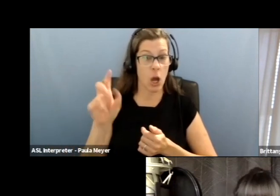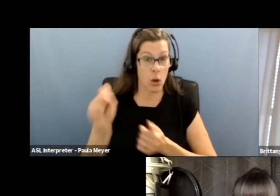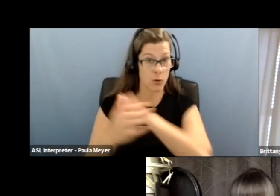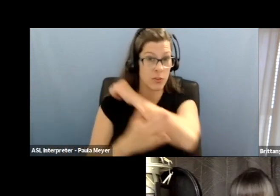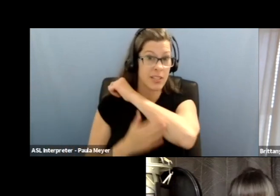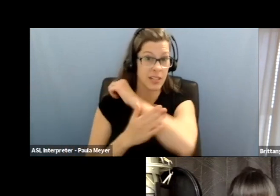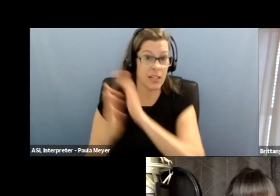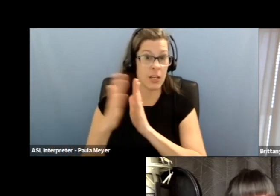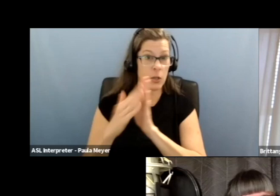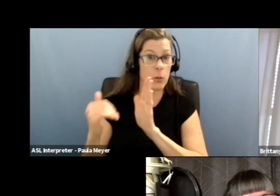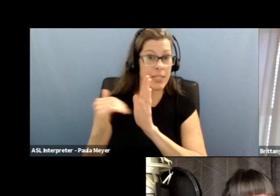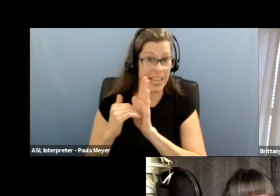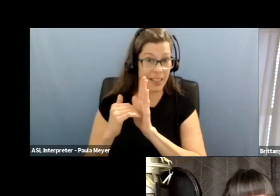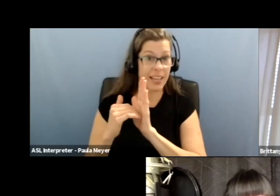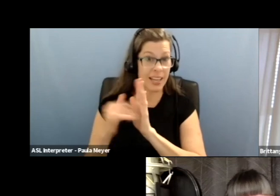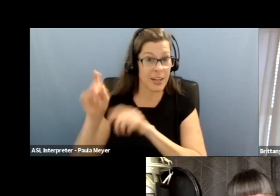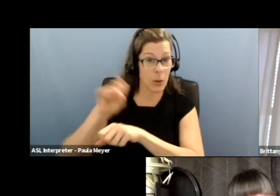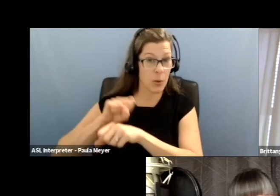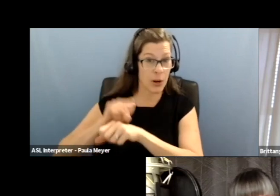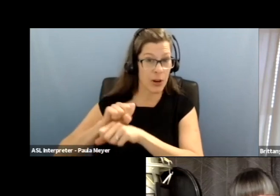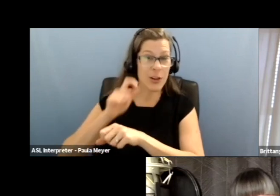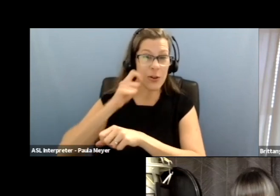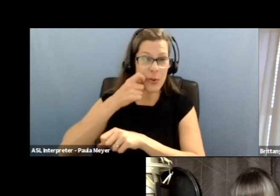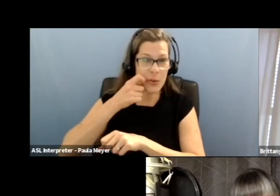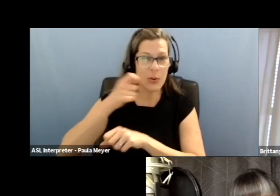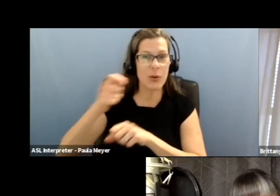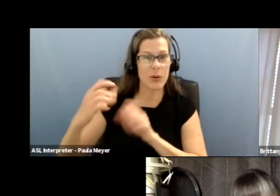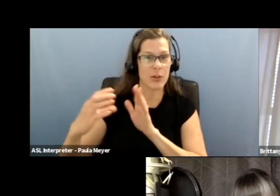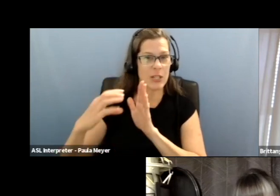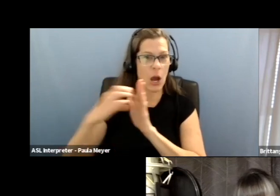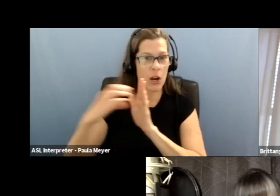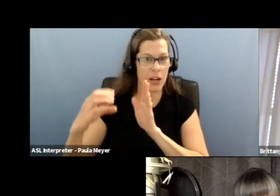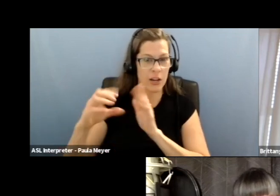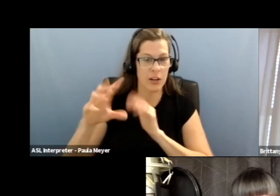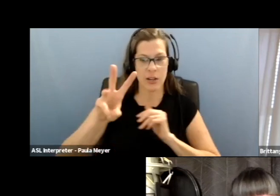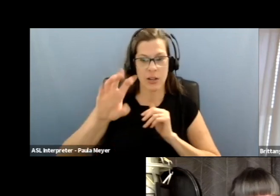she's got a really neat write up about working with the Wellington Integrated Dance in New Zealand,